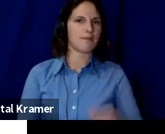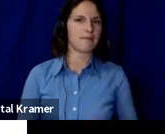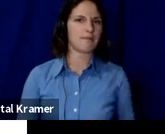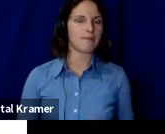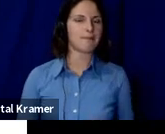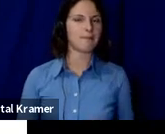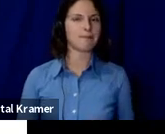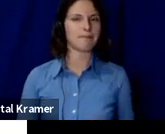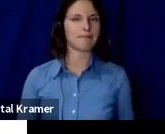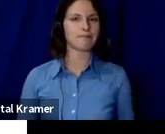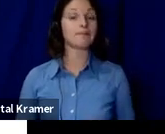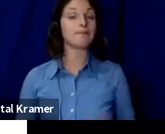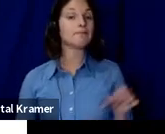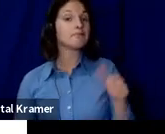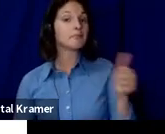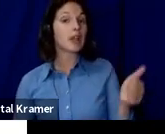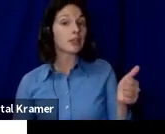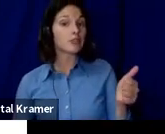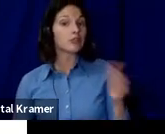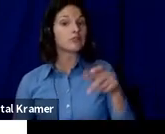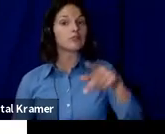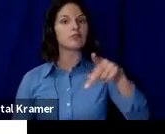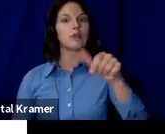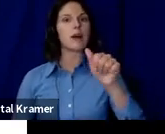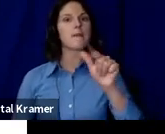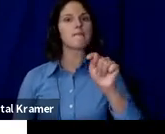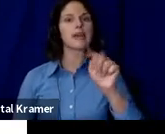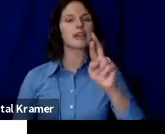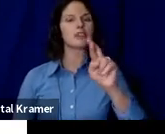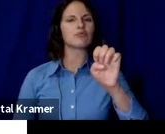Next is Patreon and Patreon is a subscription model.